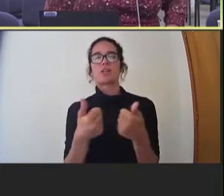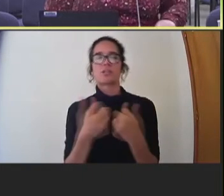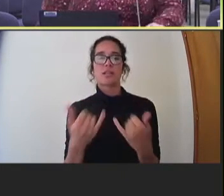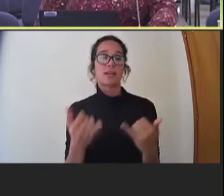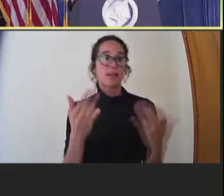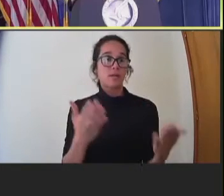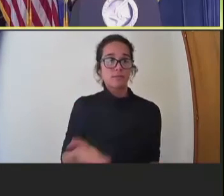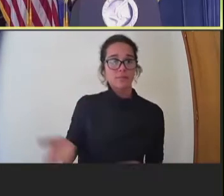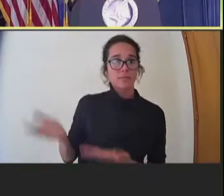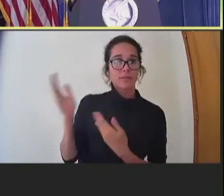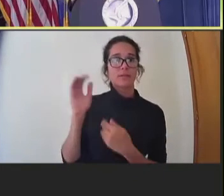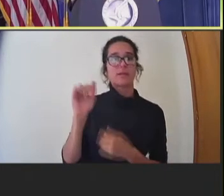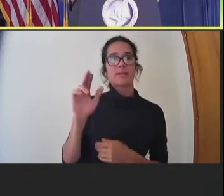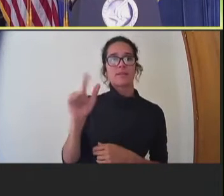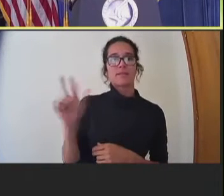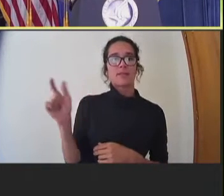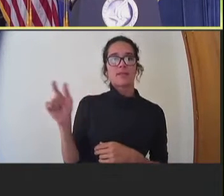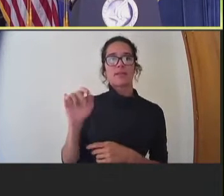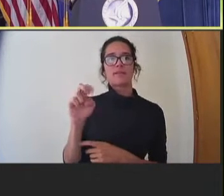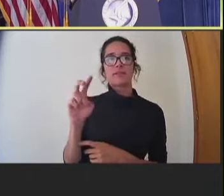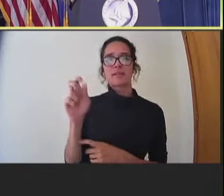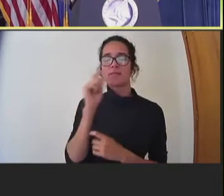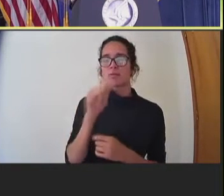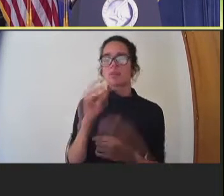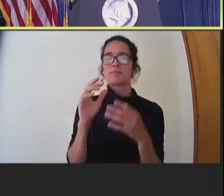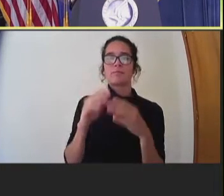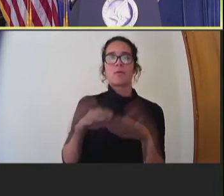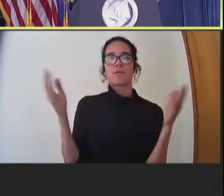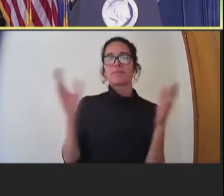Rachel Levine: Well, good morning. Thank you, Ann, for that introduction. And greetings,